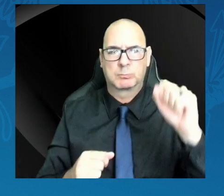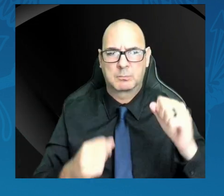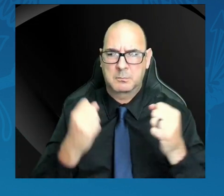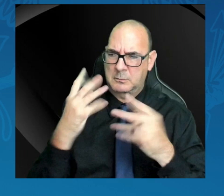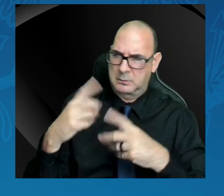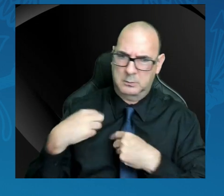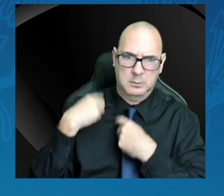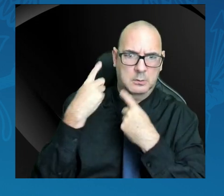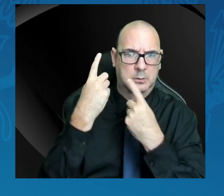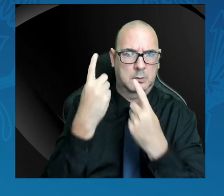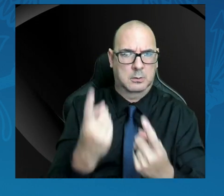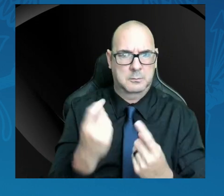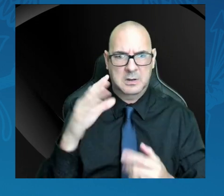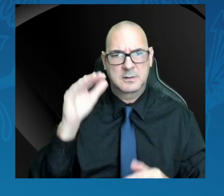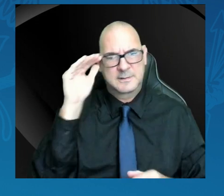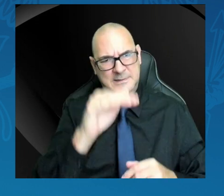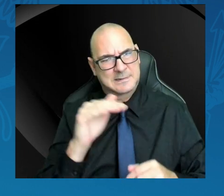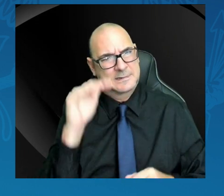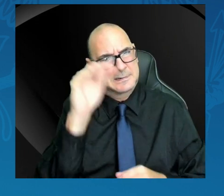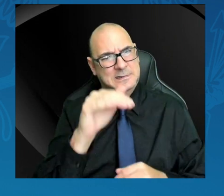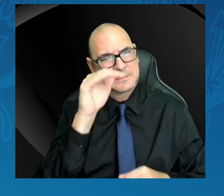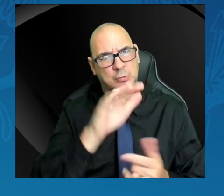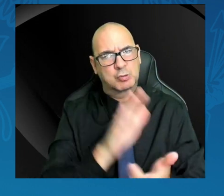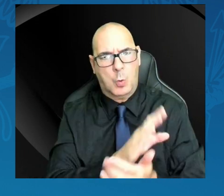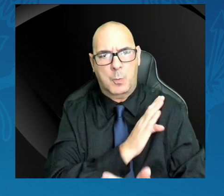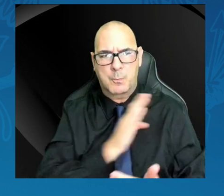at congressional hearings, at cookouts and block parties.